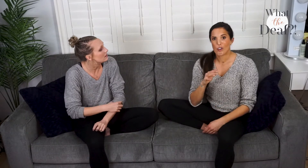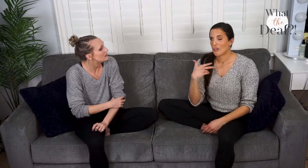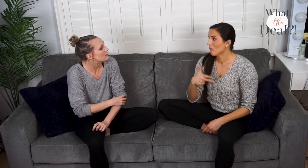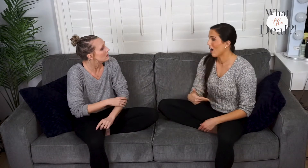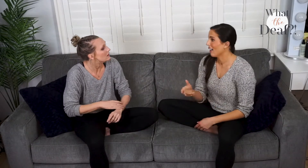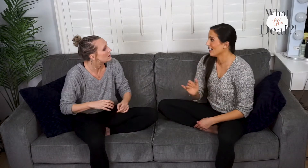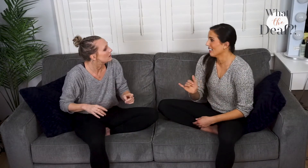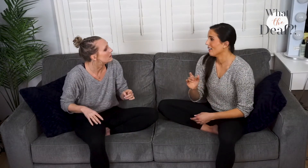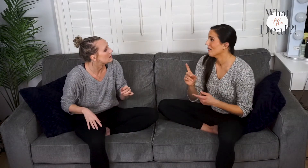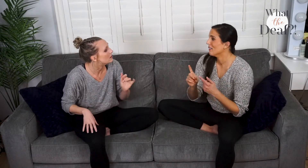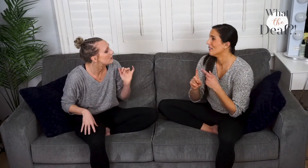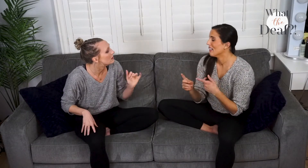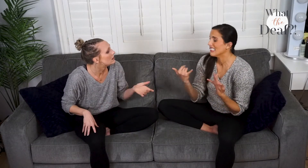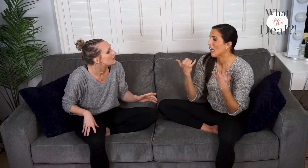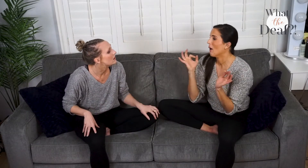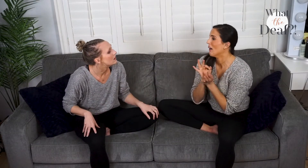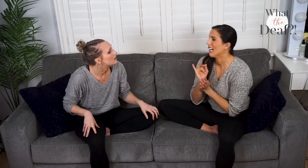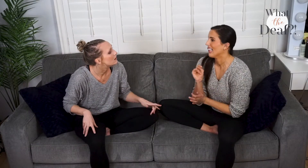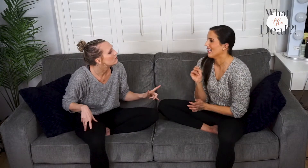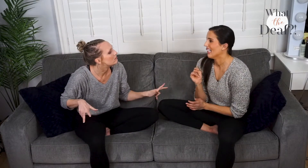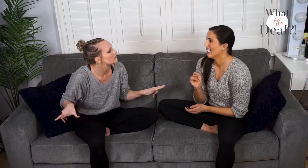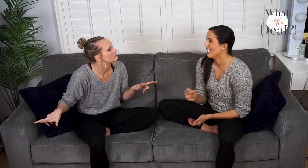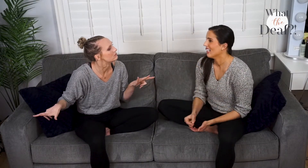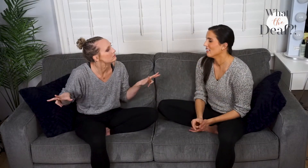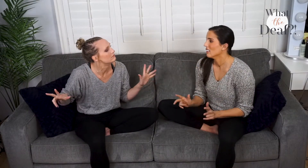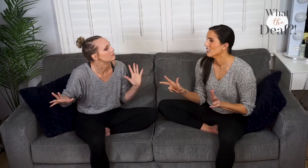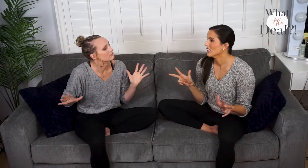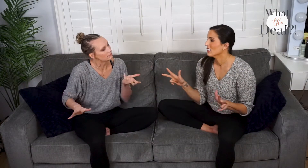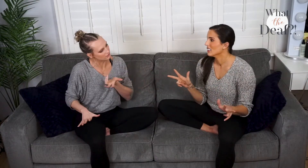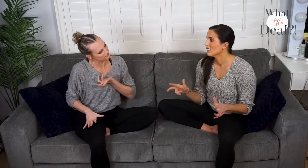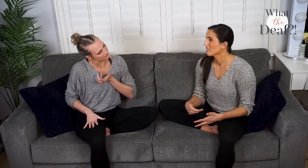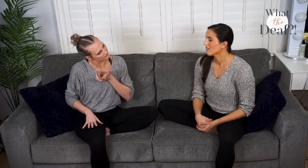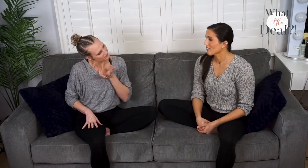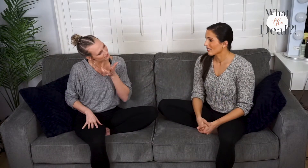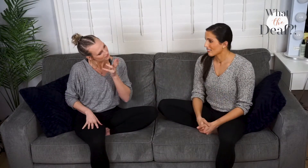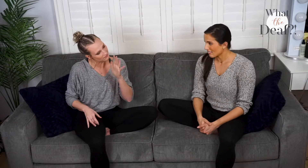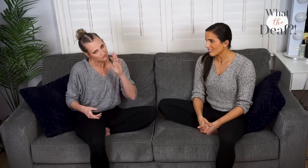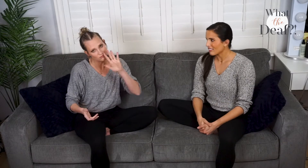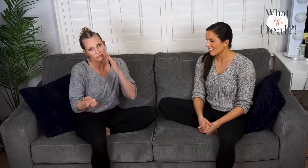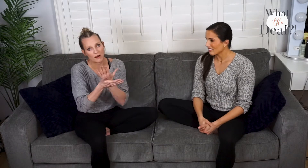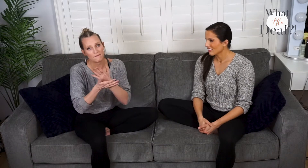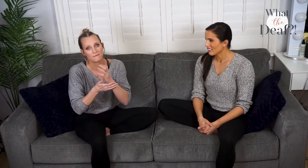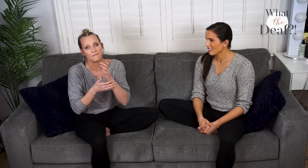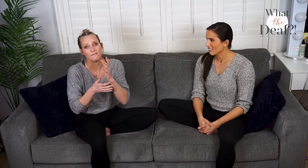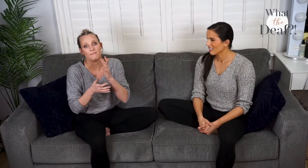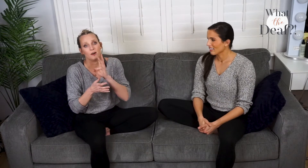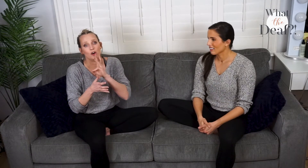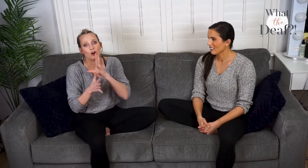Yeah. It was, I mean, it was worth it. Yeah and we finally got to the water